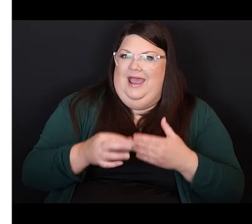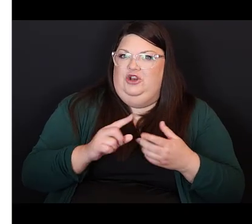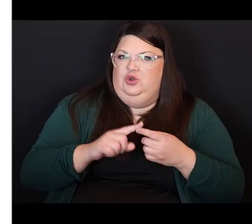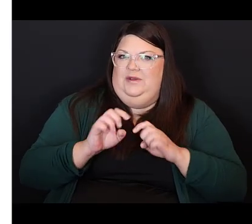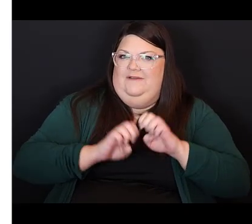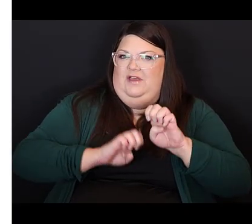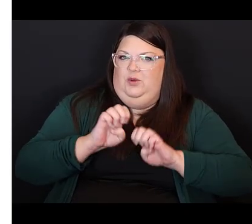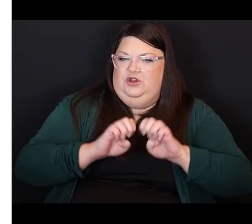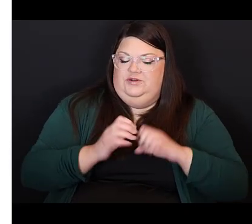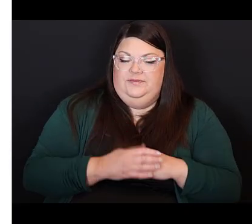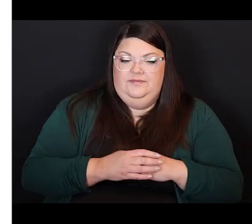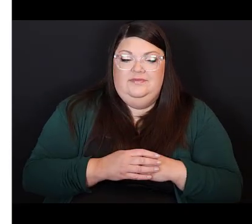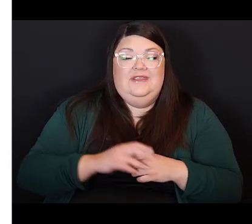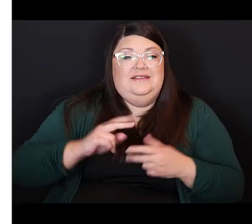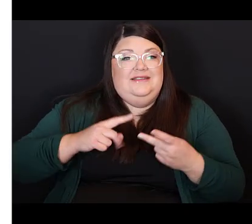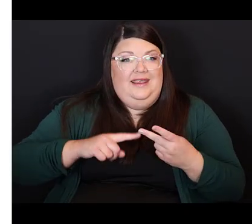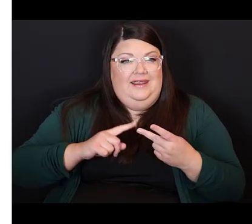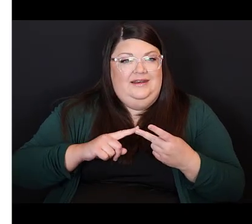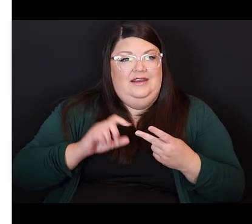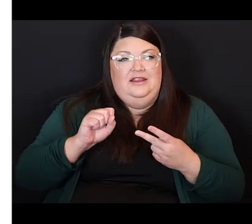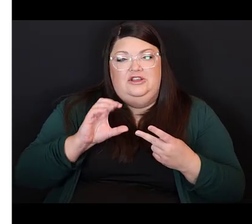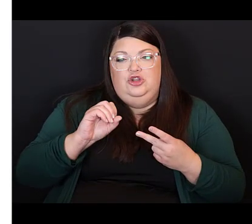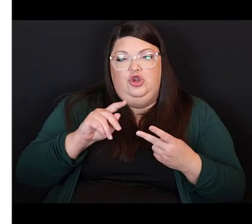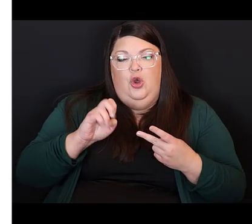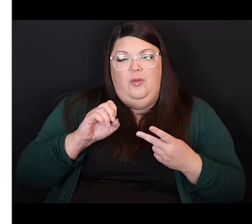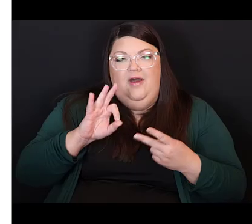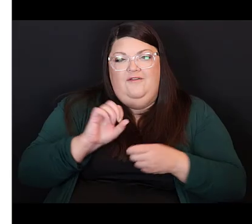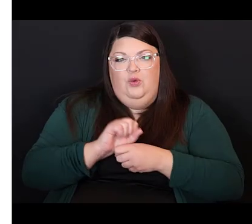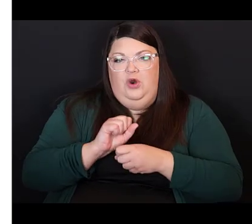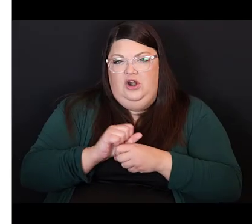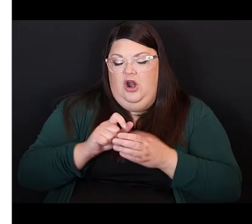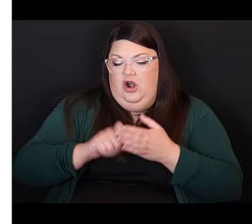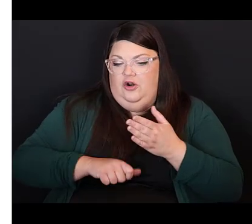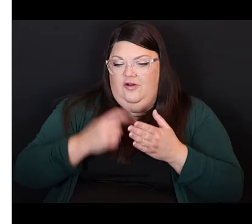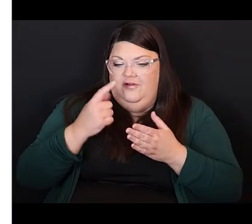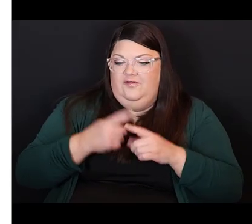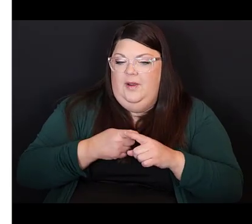The second is the “Scope of Work” article from Better Evaluation.